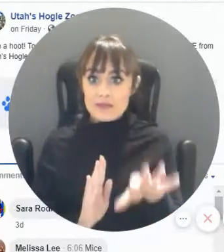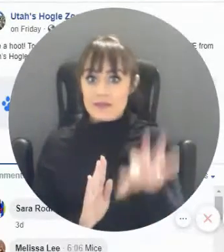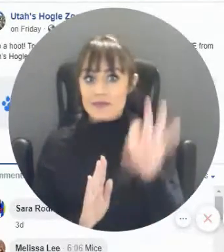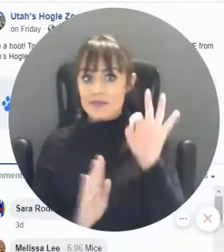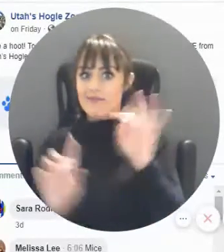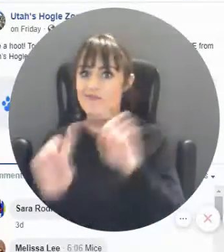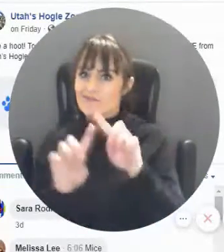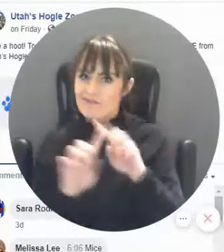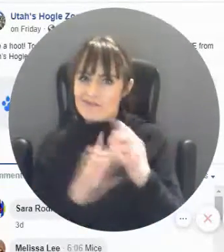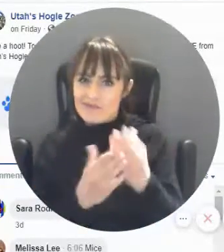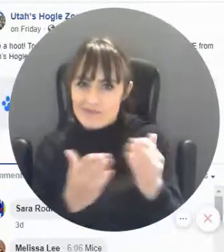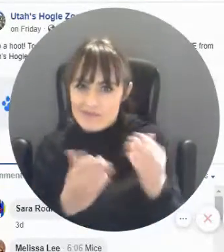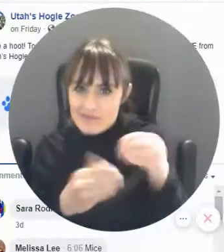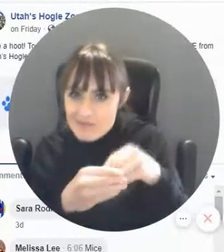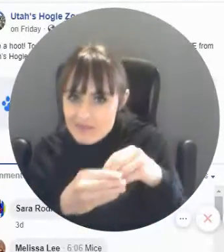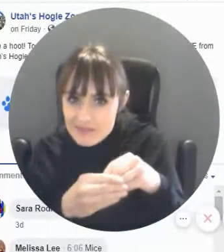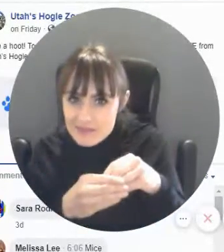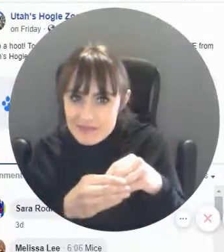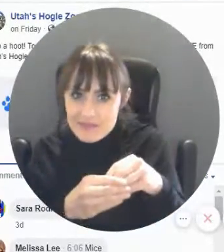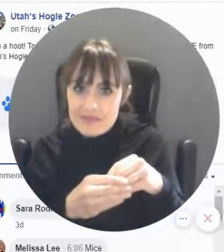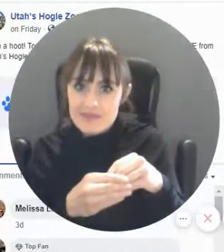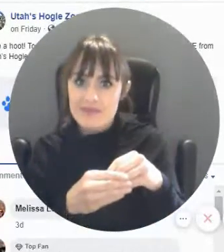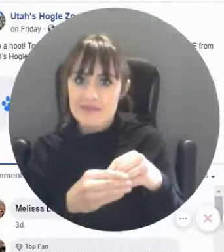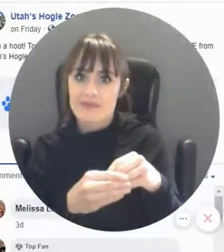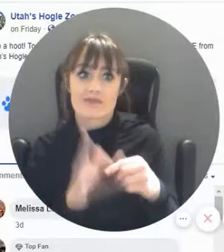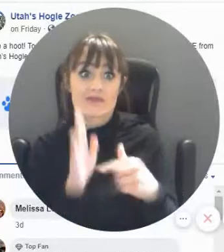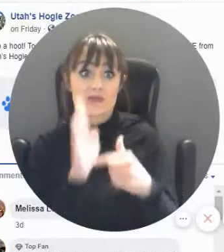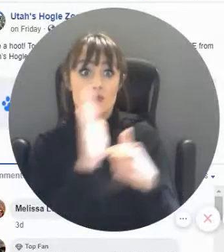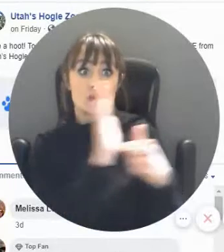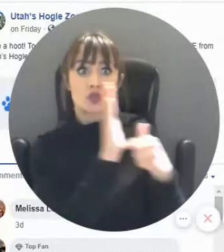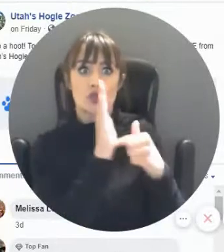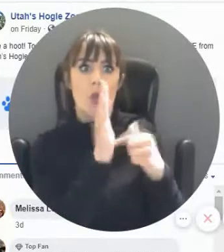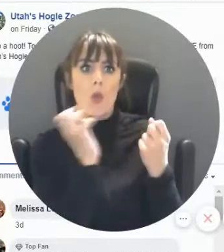pellets. So, it showcases their wide variety in the diet they eat.